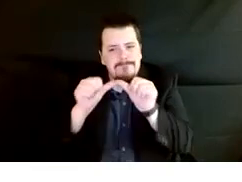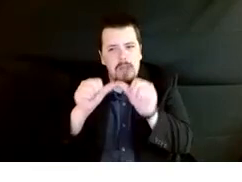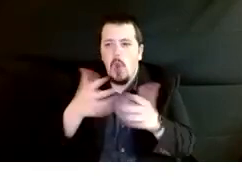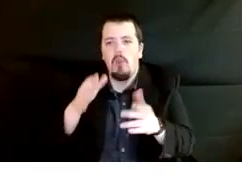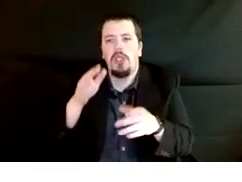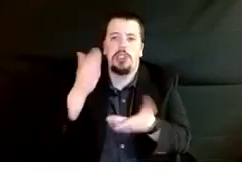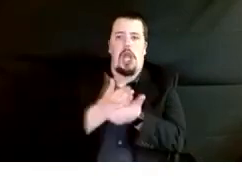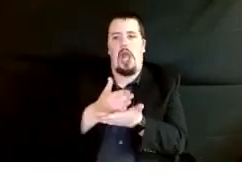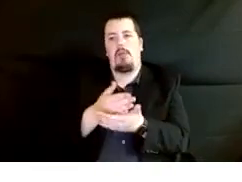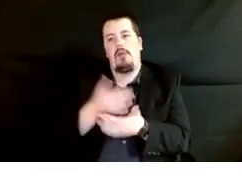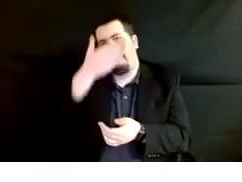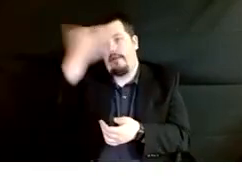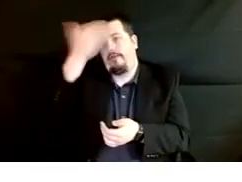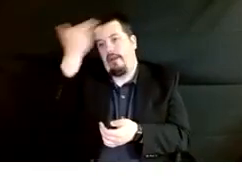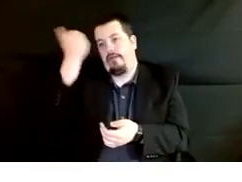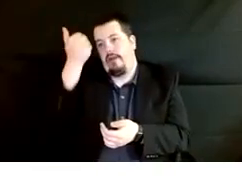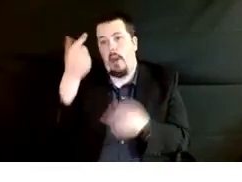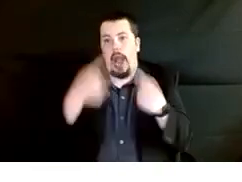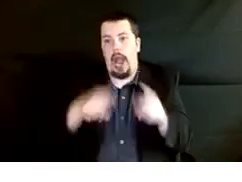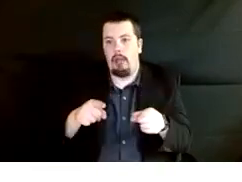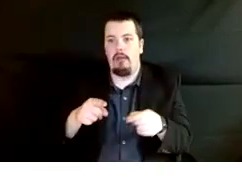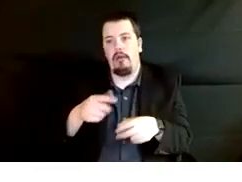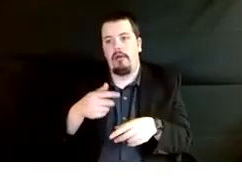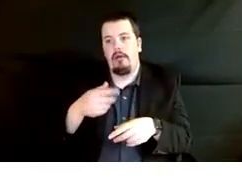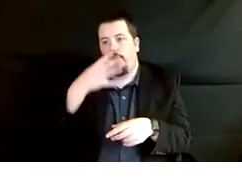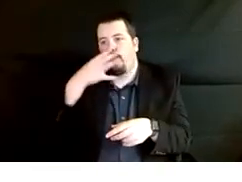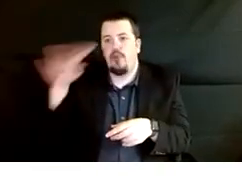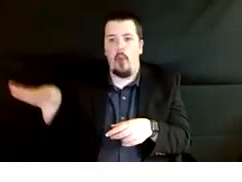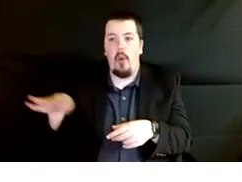about uh what happened here, we don't want it to happen again, we don't want COVID to happen again